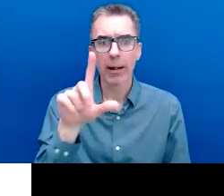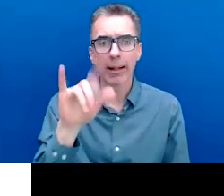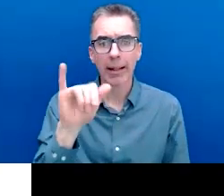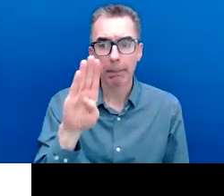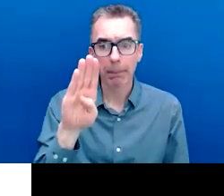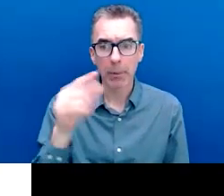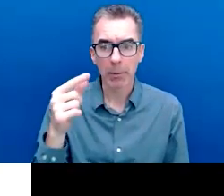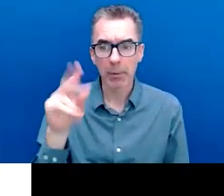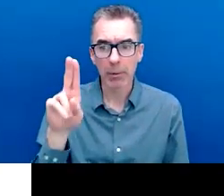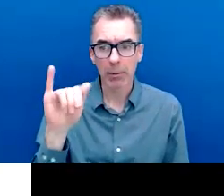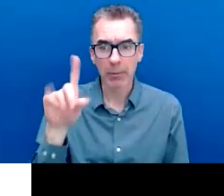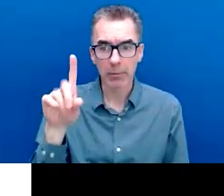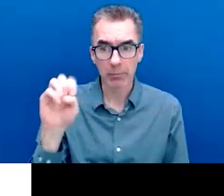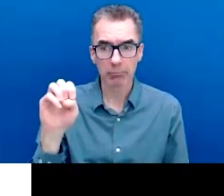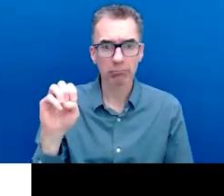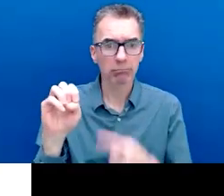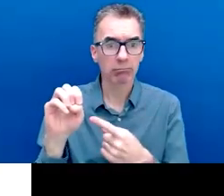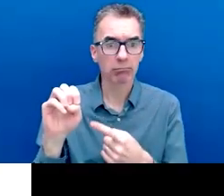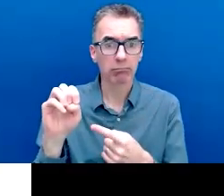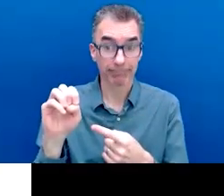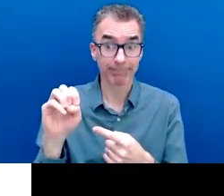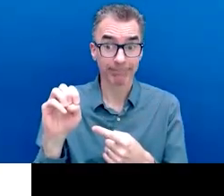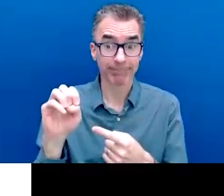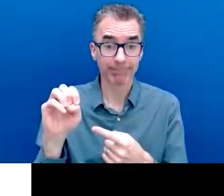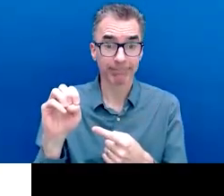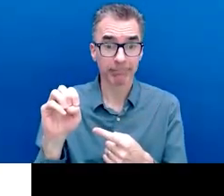And this is one that, I've been trying to update